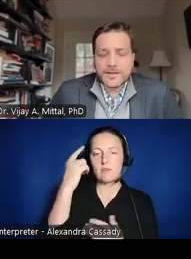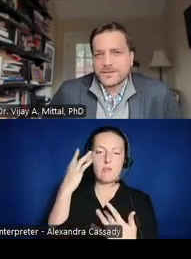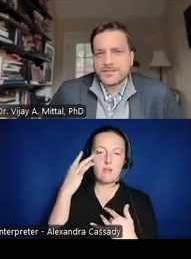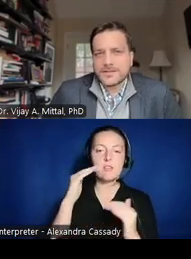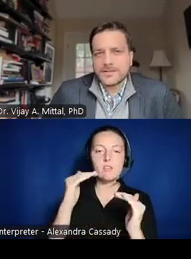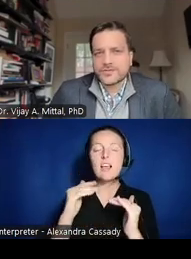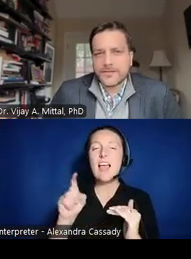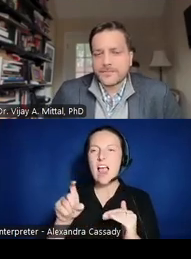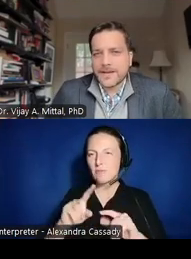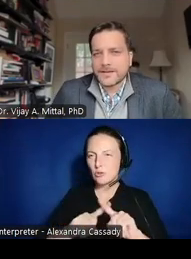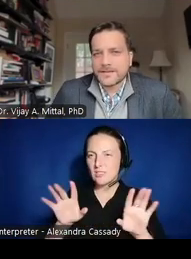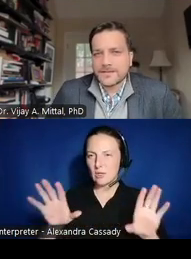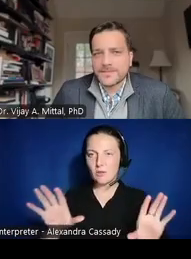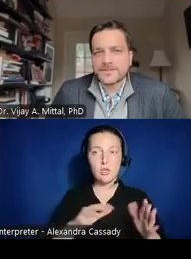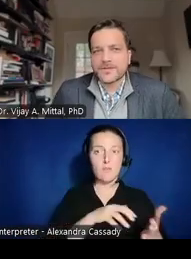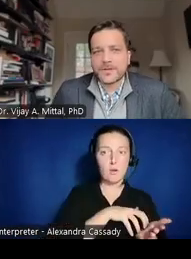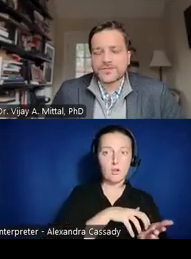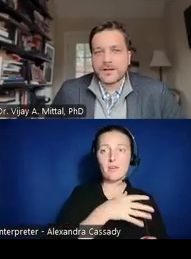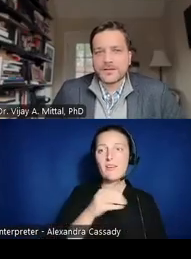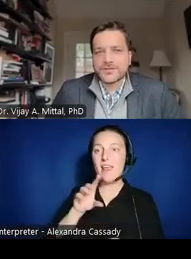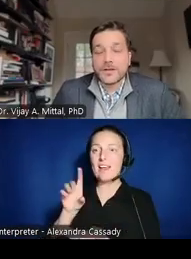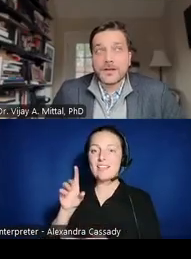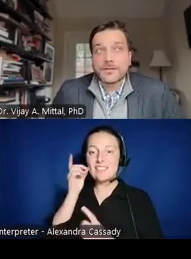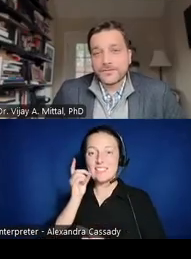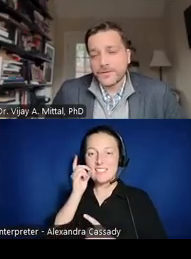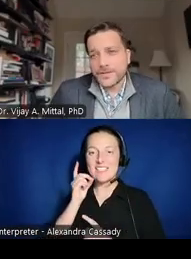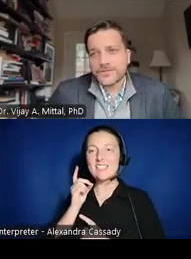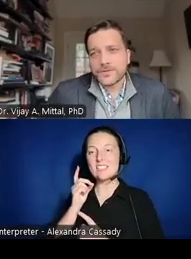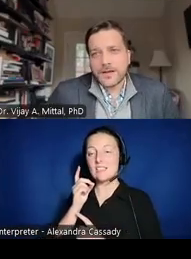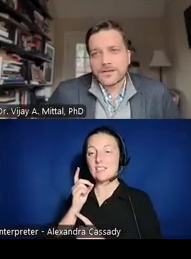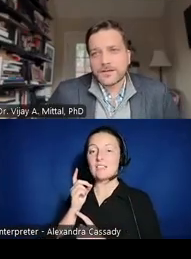and diseased driving mechanisms. This is a real challenge. The field has relied